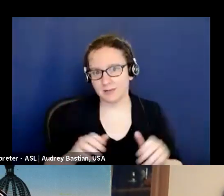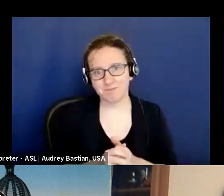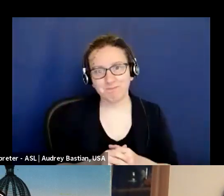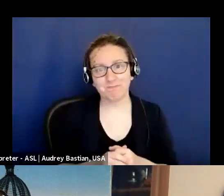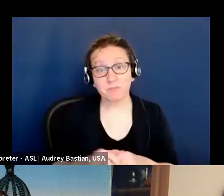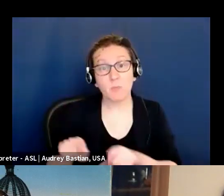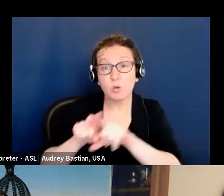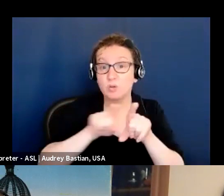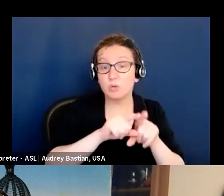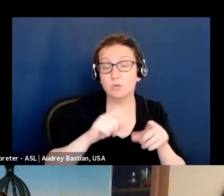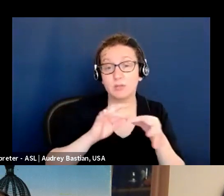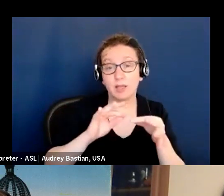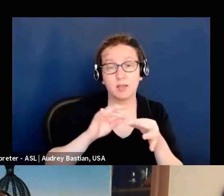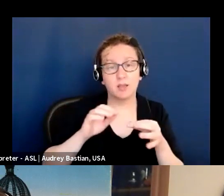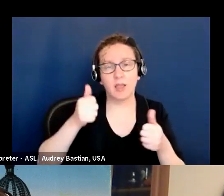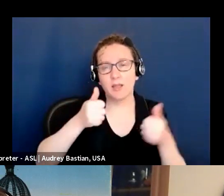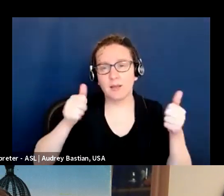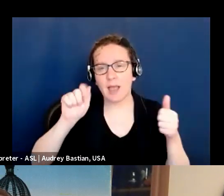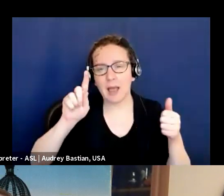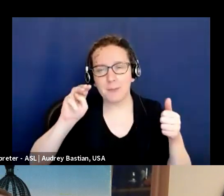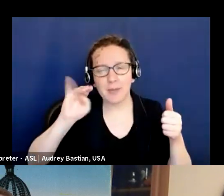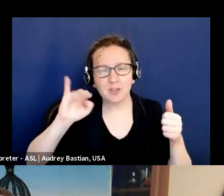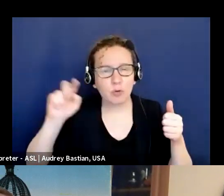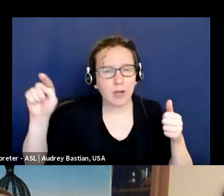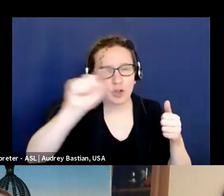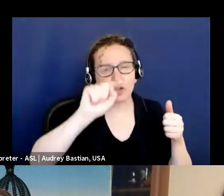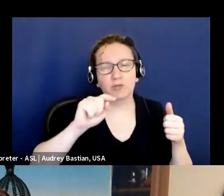all of the administrators if I ever had an issue or wanted to talk about something